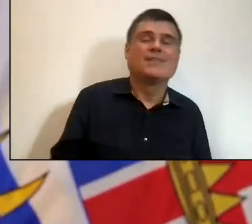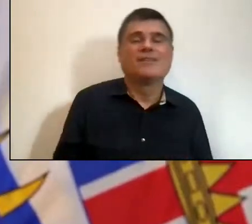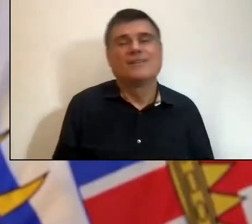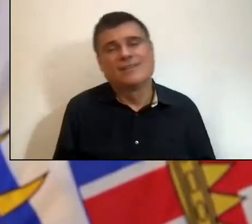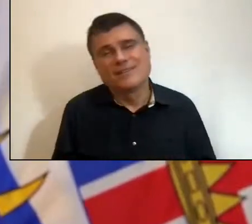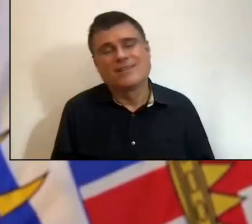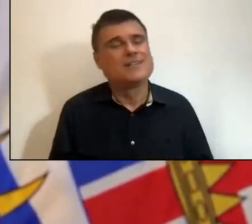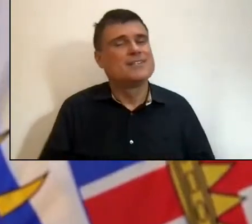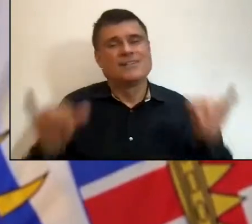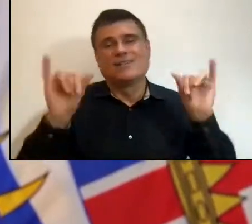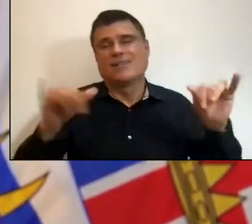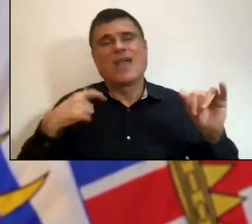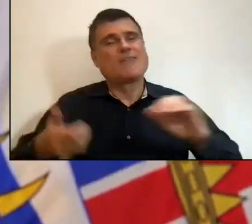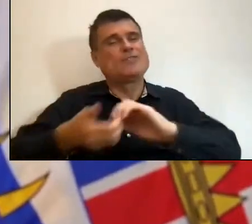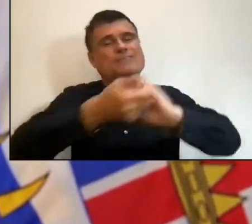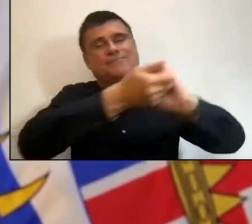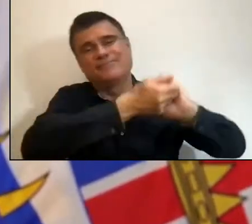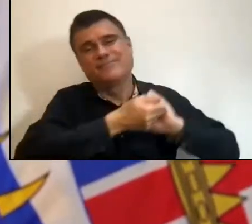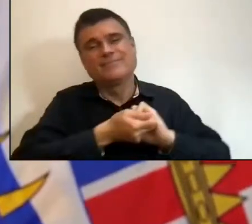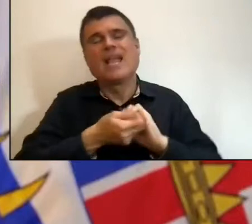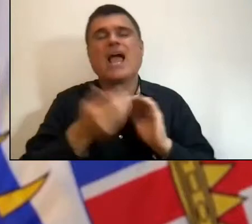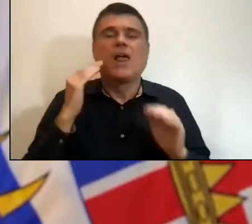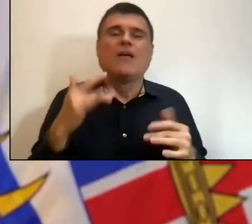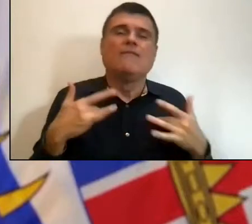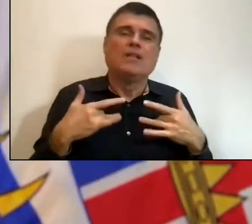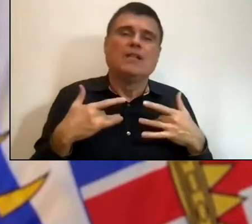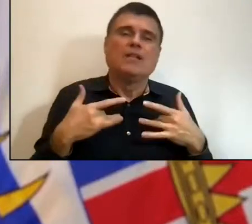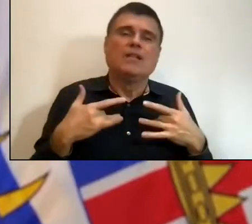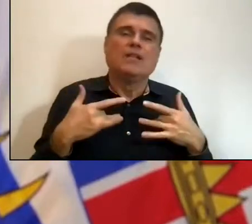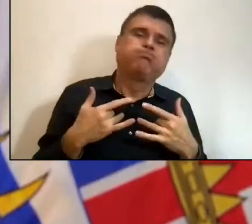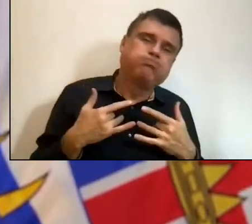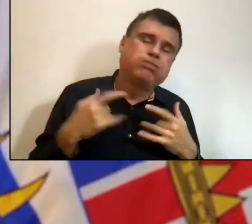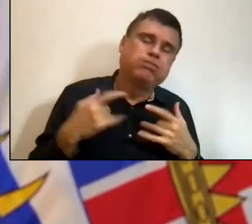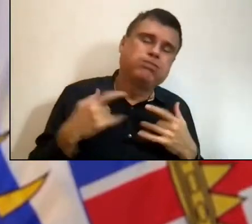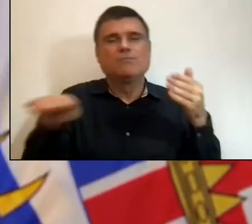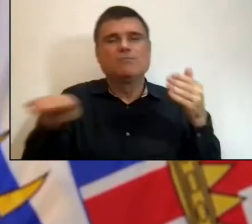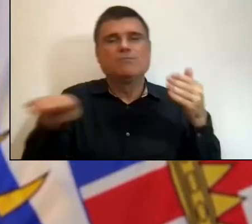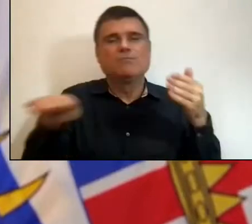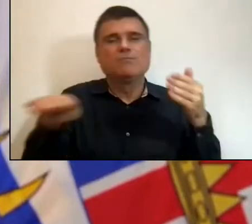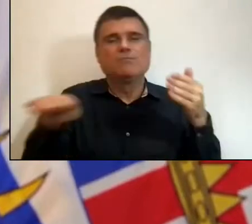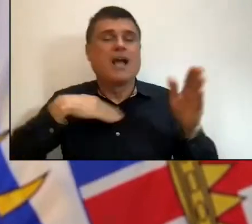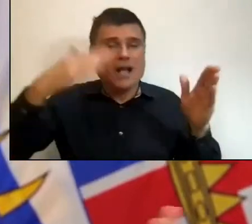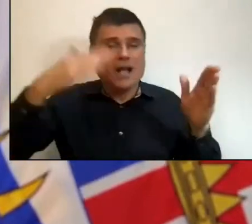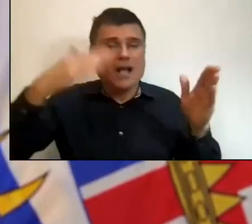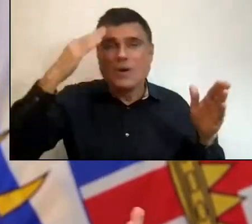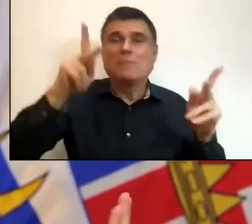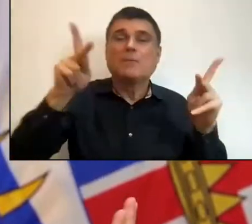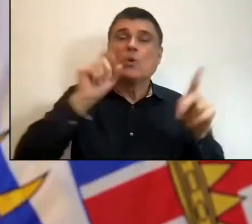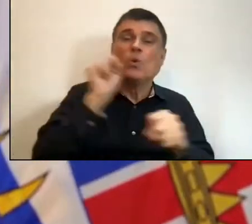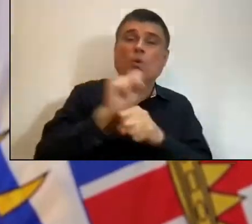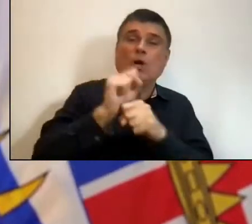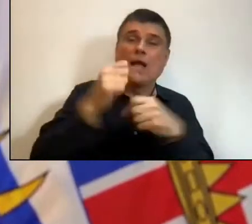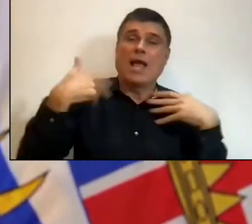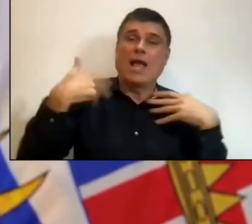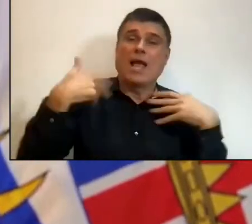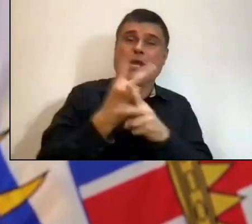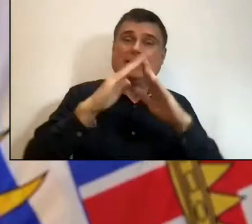Yes, people are leaving the health care professions because it is so challenging.